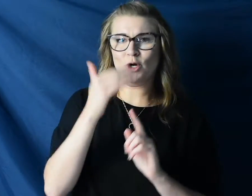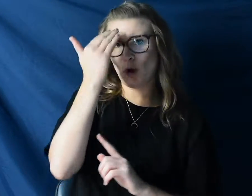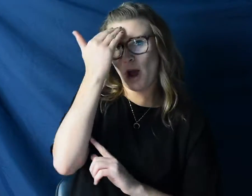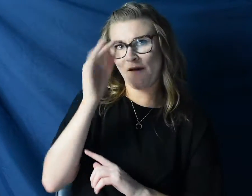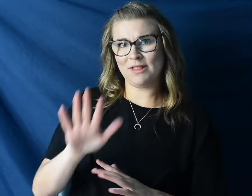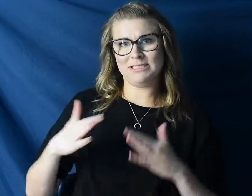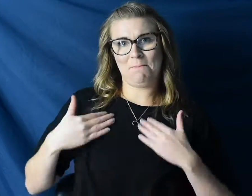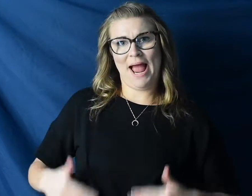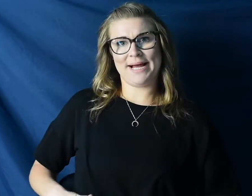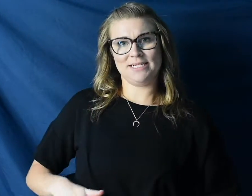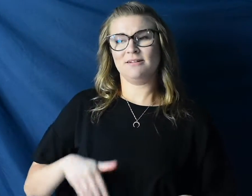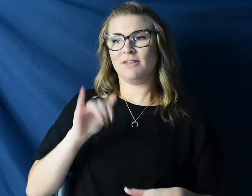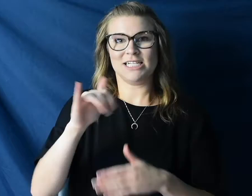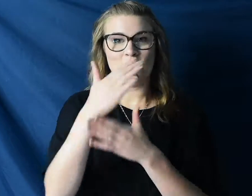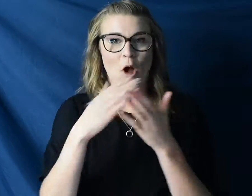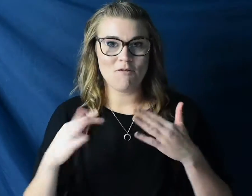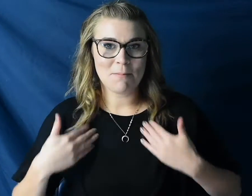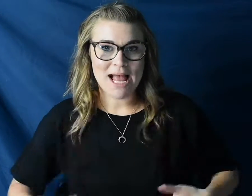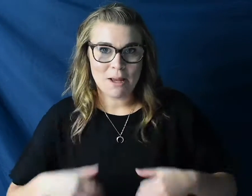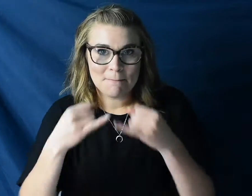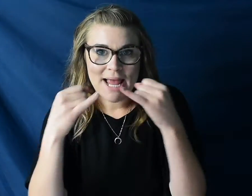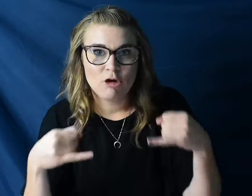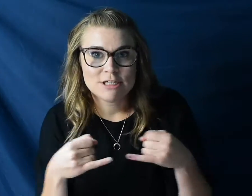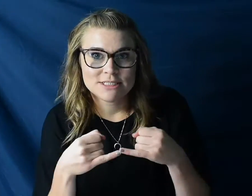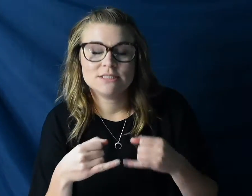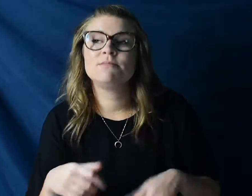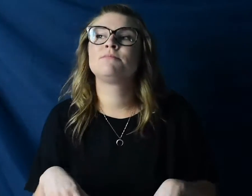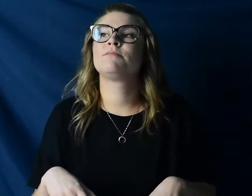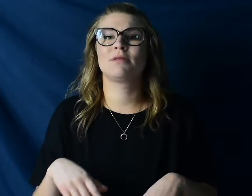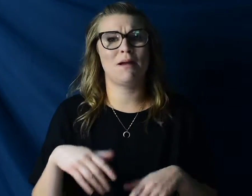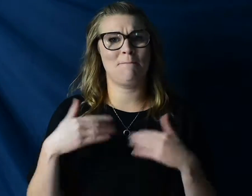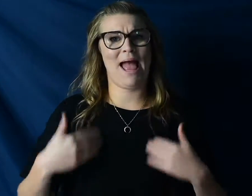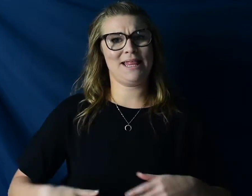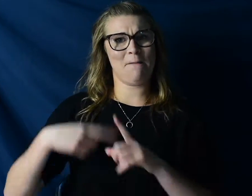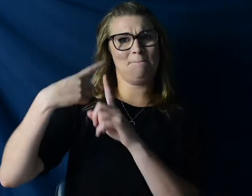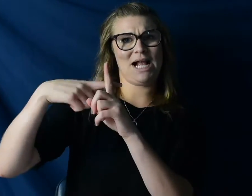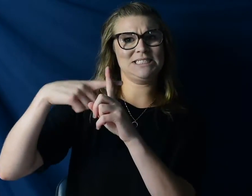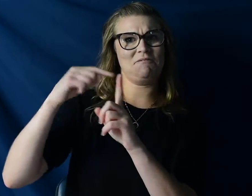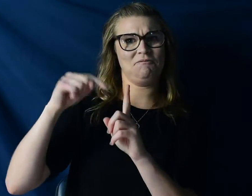that it is okay, these are a part of your body boundaries and it is also part of body